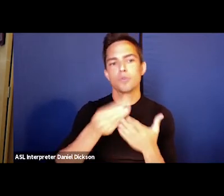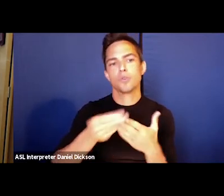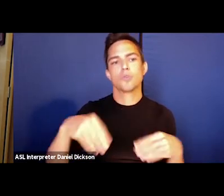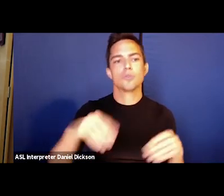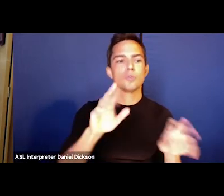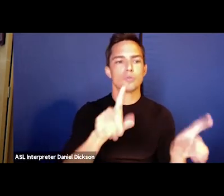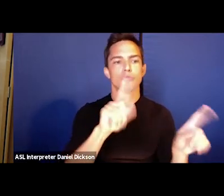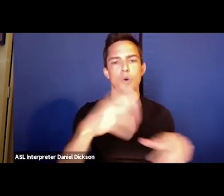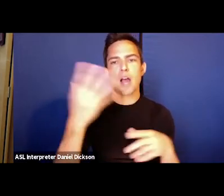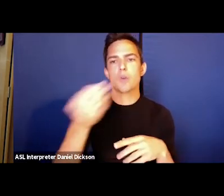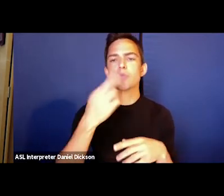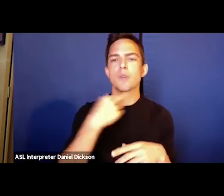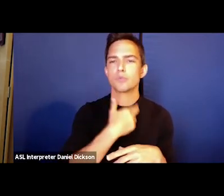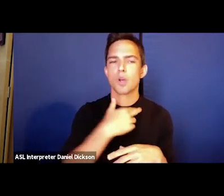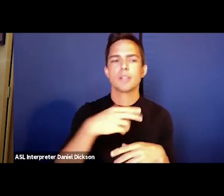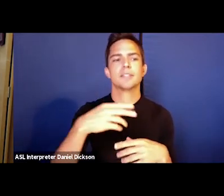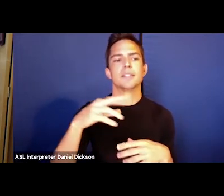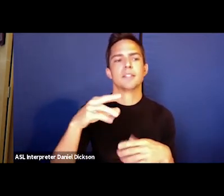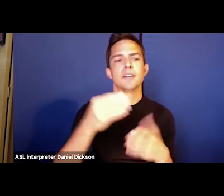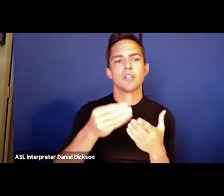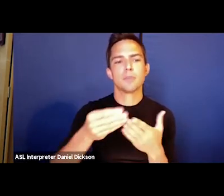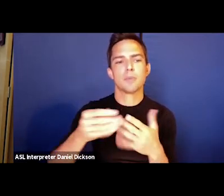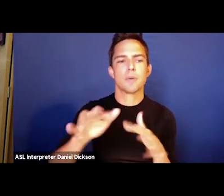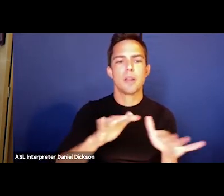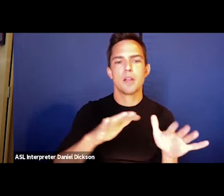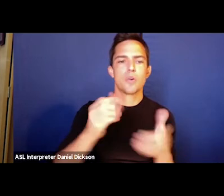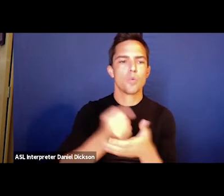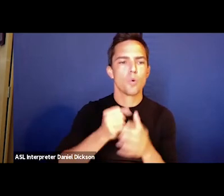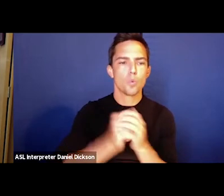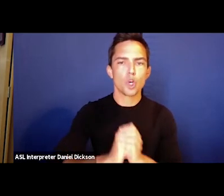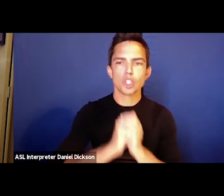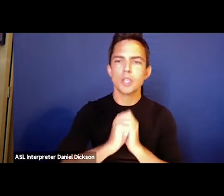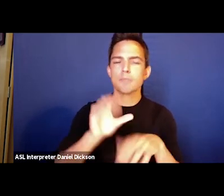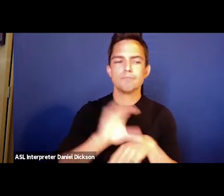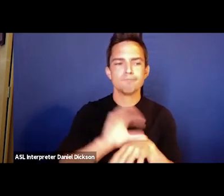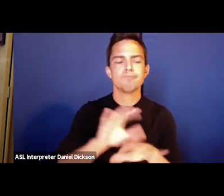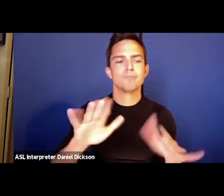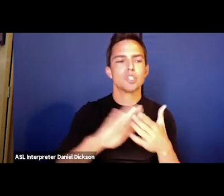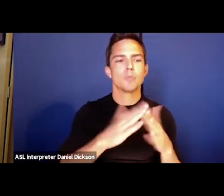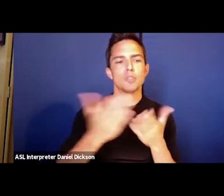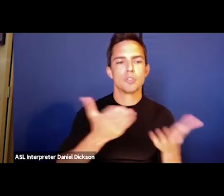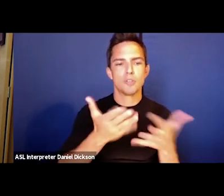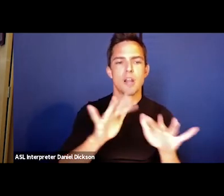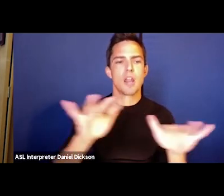retail, indoor recreation, worship, education, community service or online engagement. So